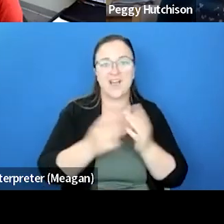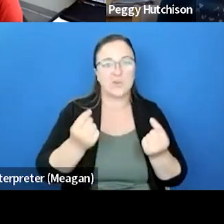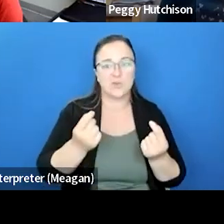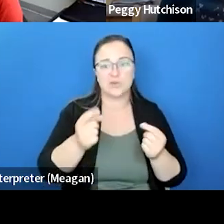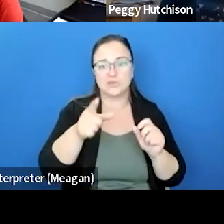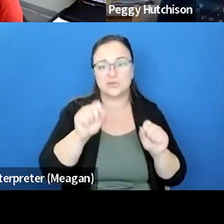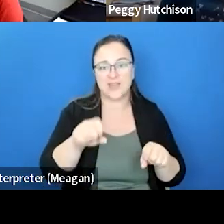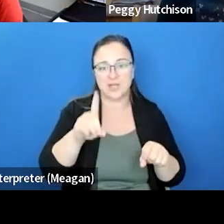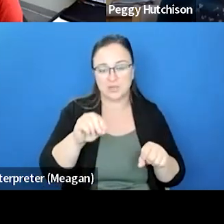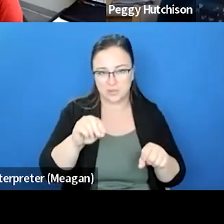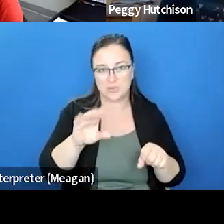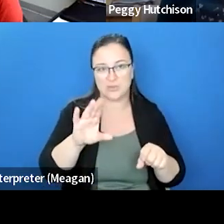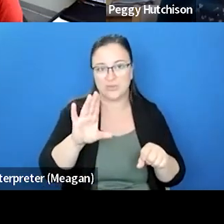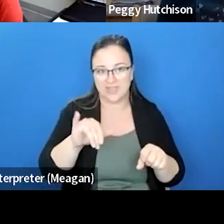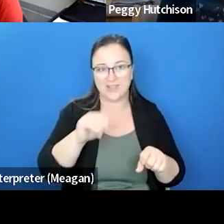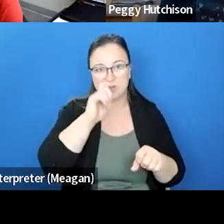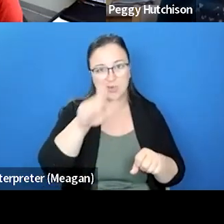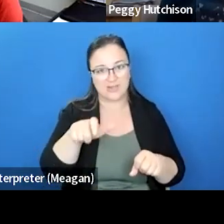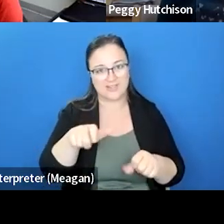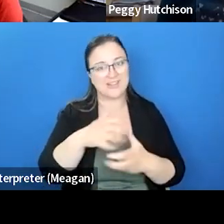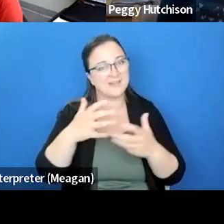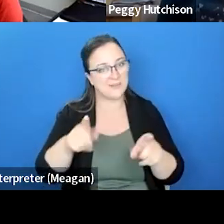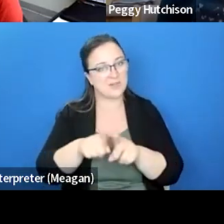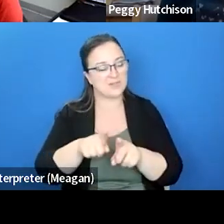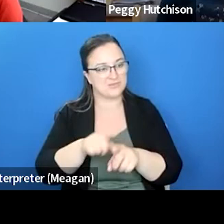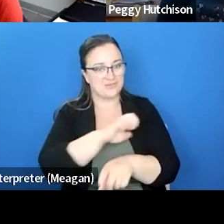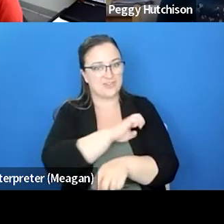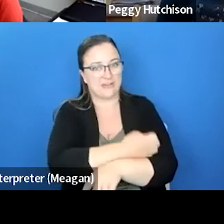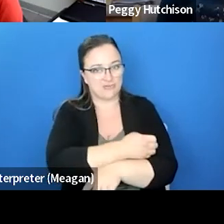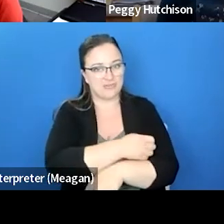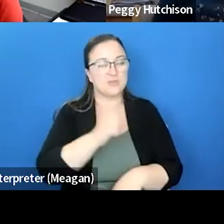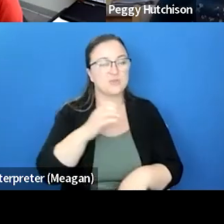but still you can do it. So really thinking in a very critical way around the structure has helped.